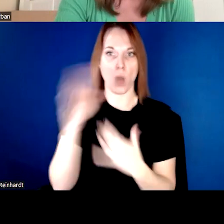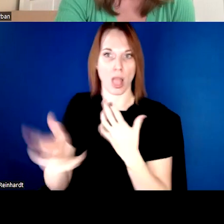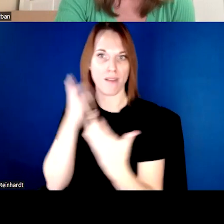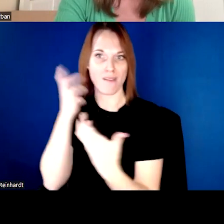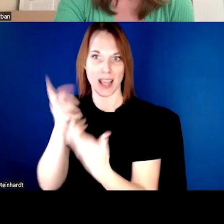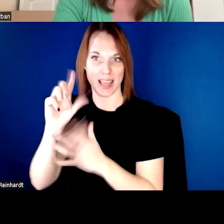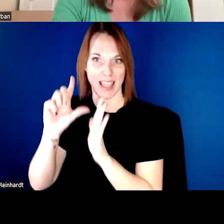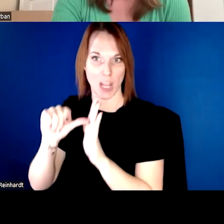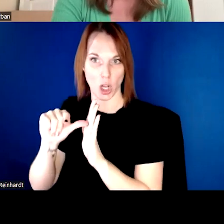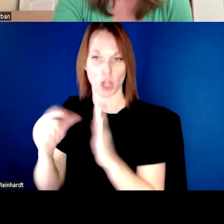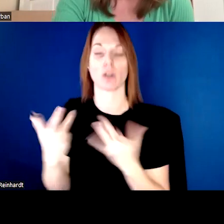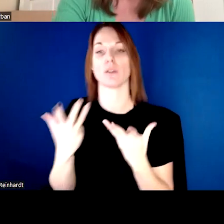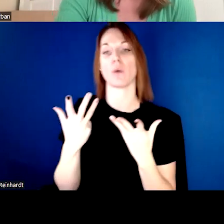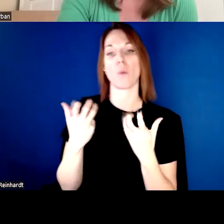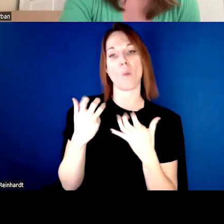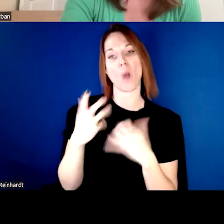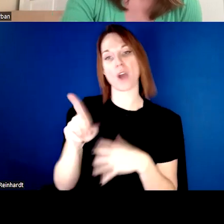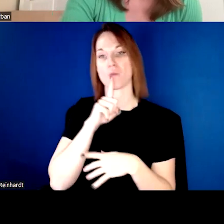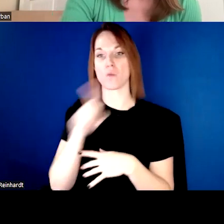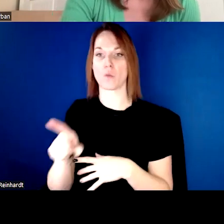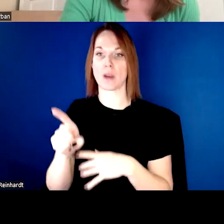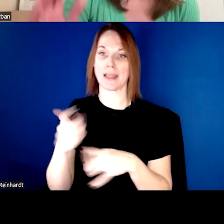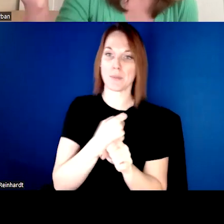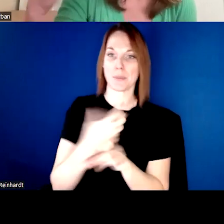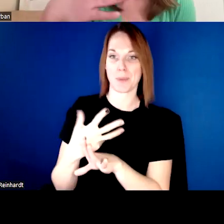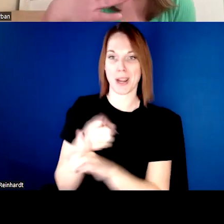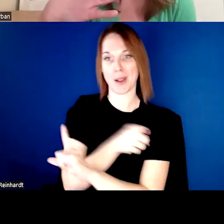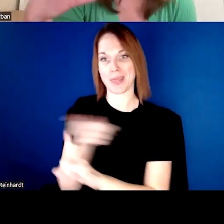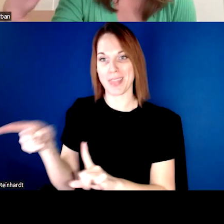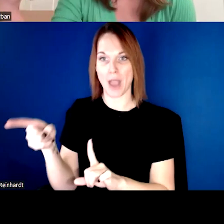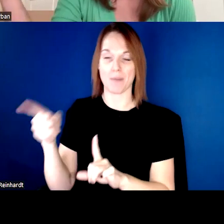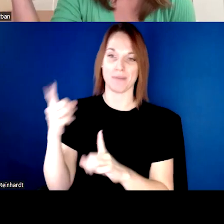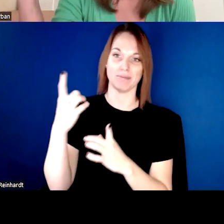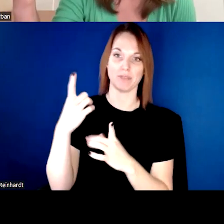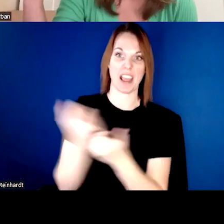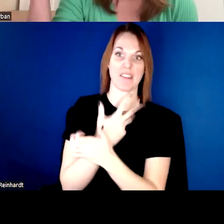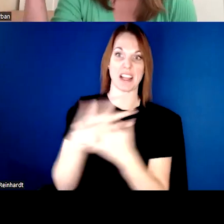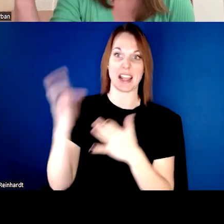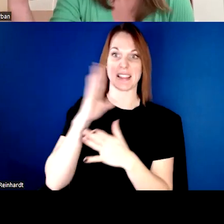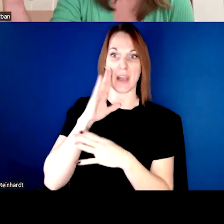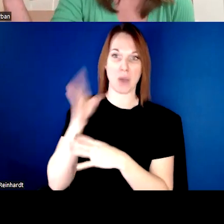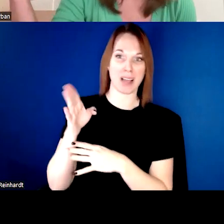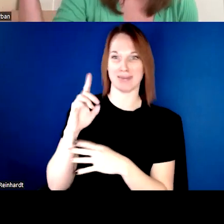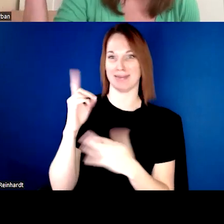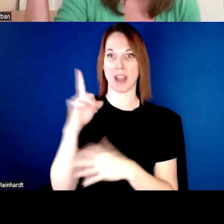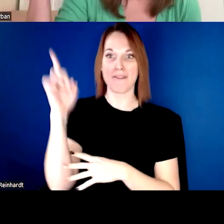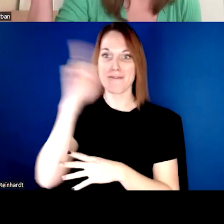them against all of the things that are going to come at them, all the fraud and scams and